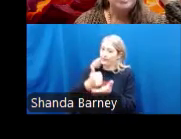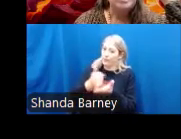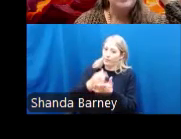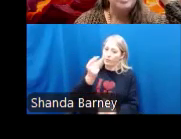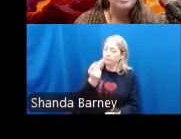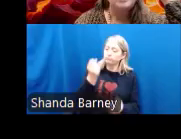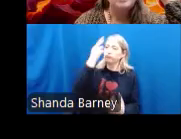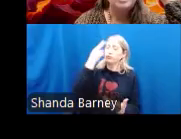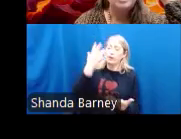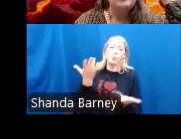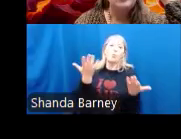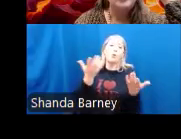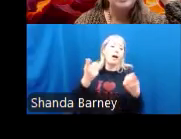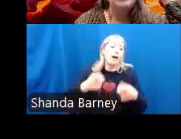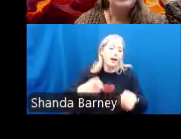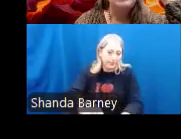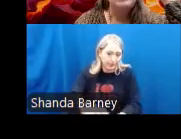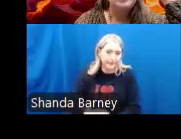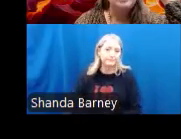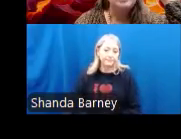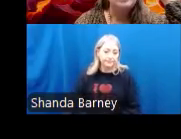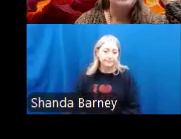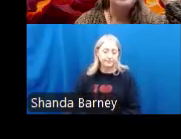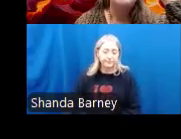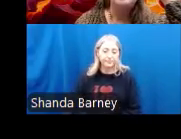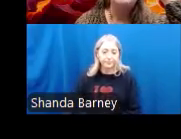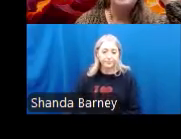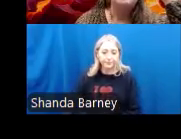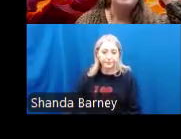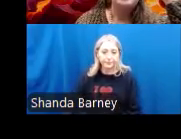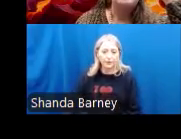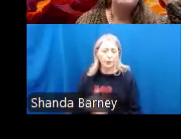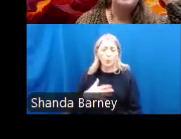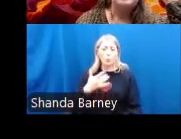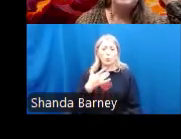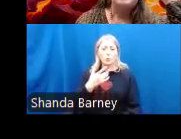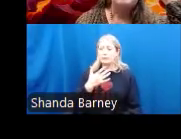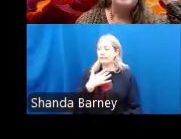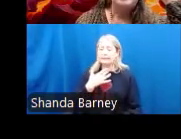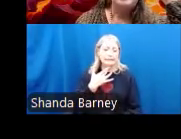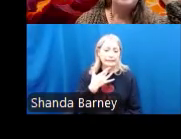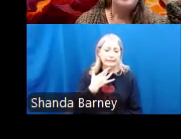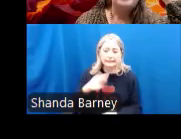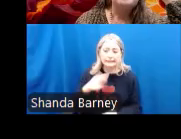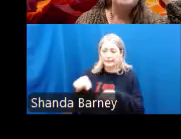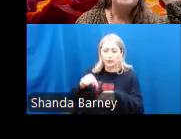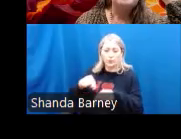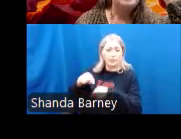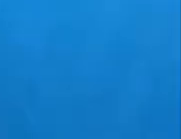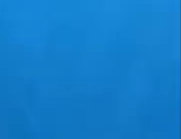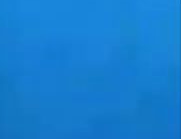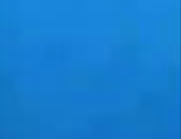there other than to say, Whoops, oh shoot. I didn't want to go back out. I want to go back. There we go. I'll just do it